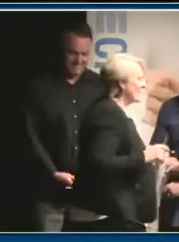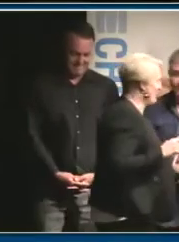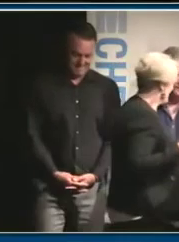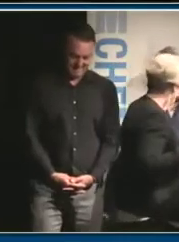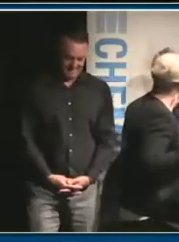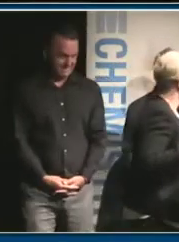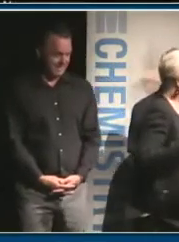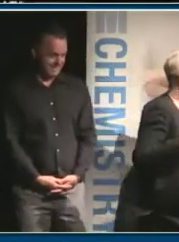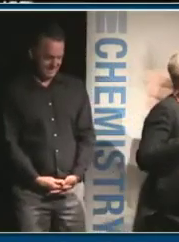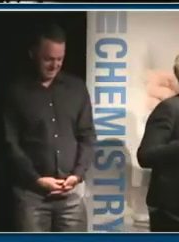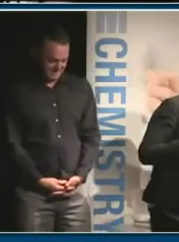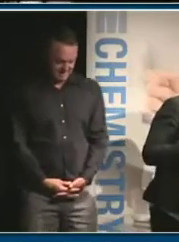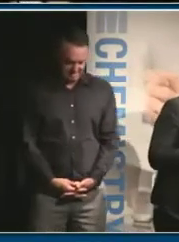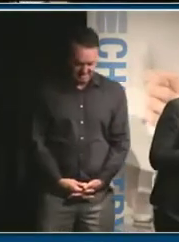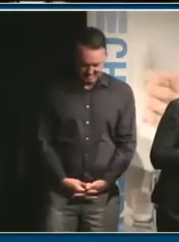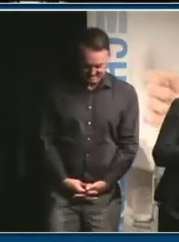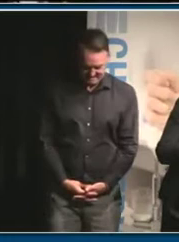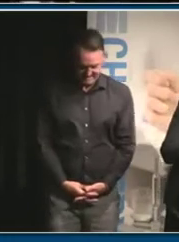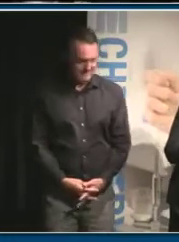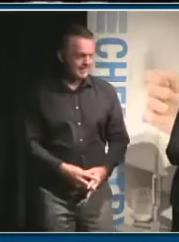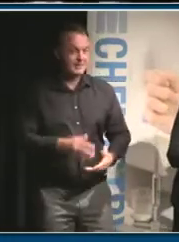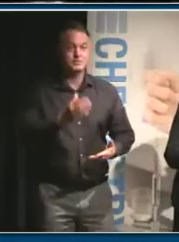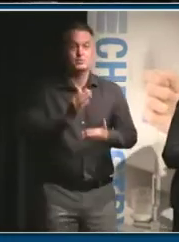Thank you John. I’m sure you'll all agree that that